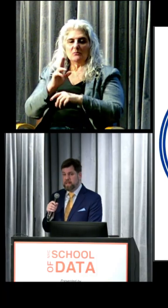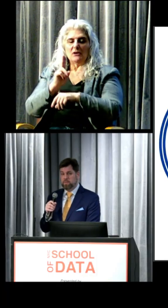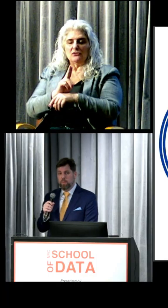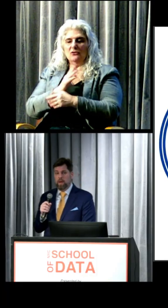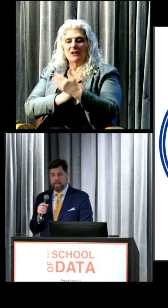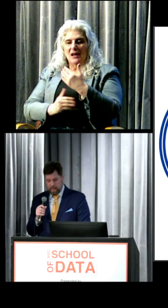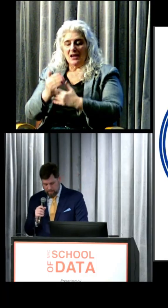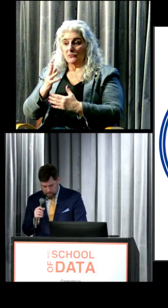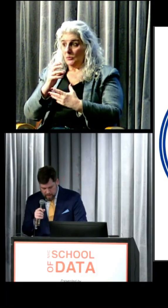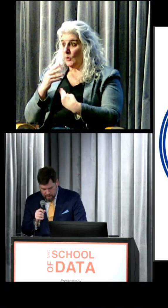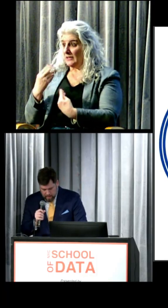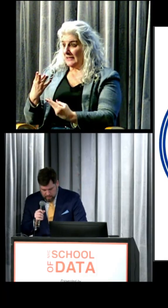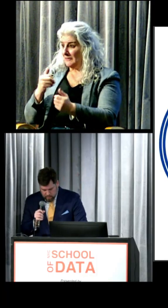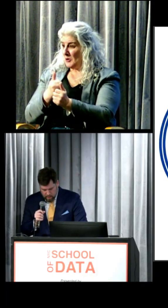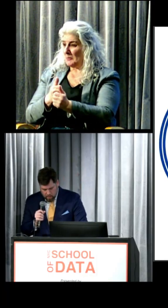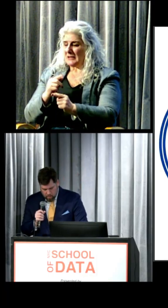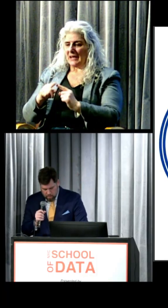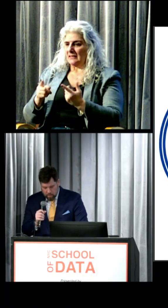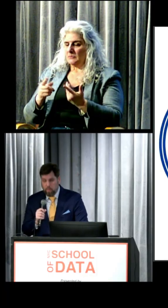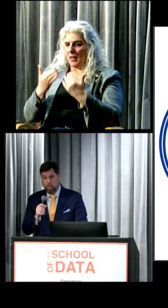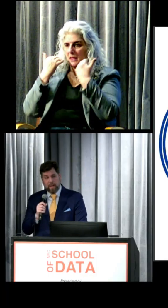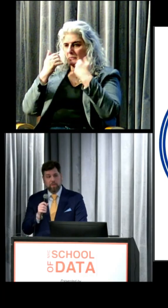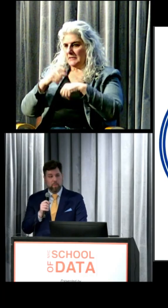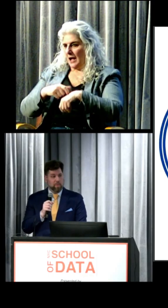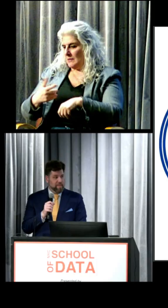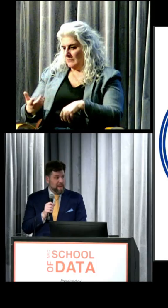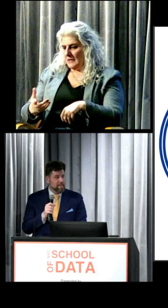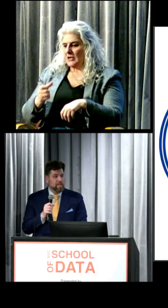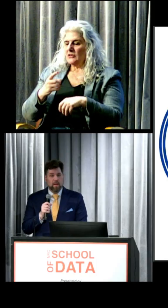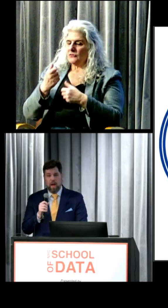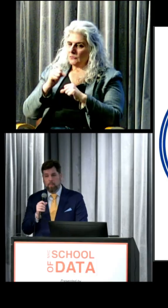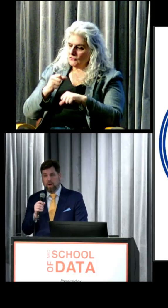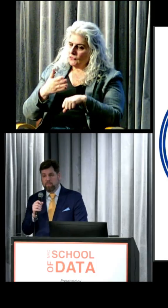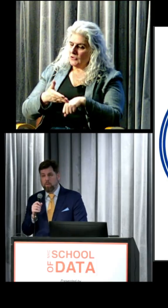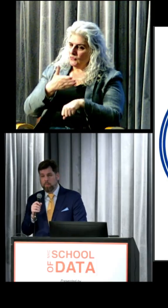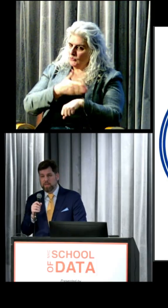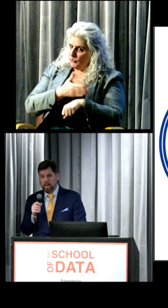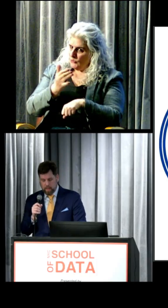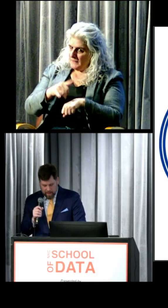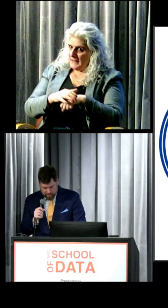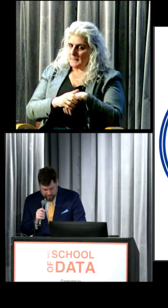relationship between buildings and city systems and the feeling of daily life.